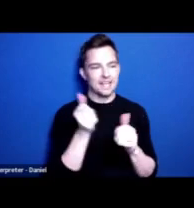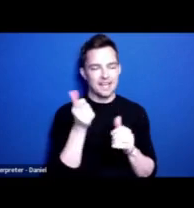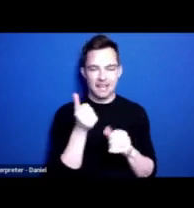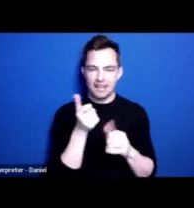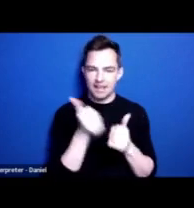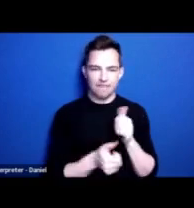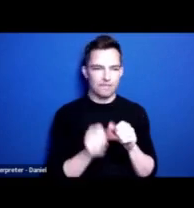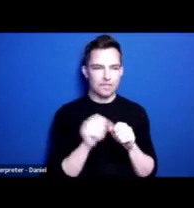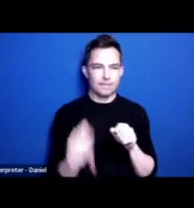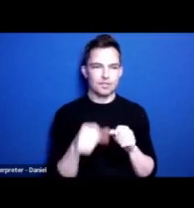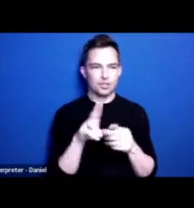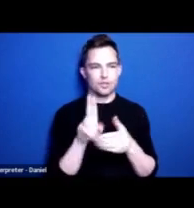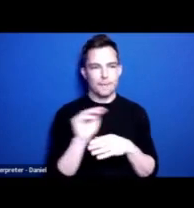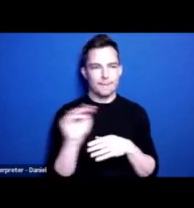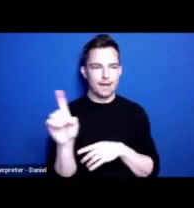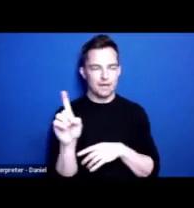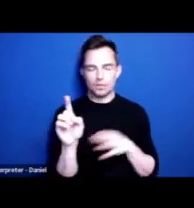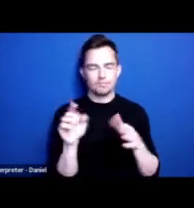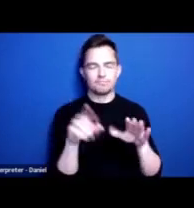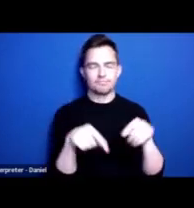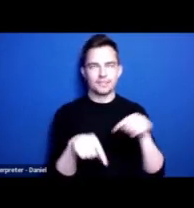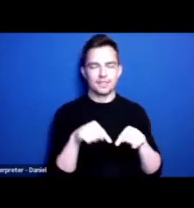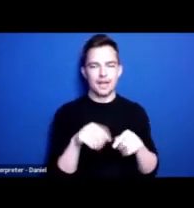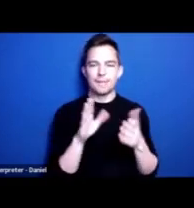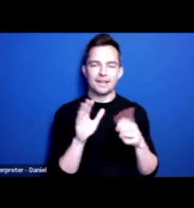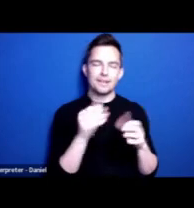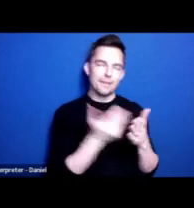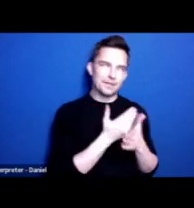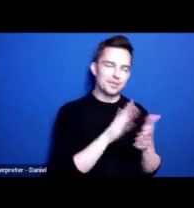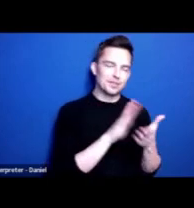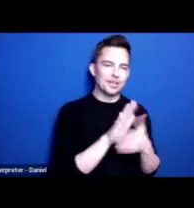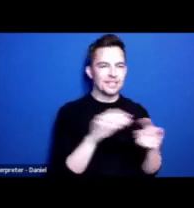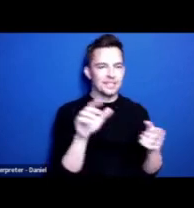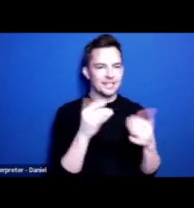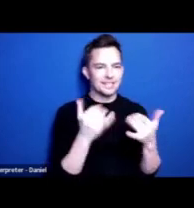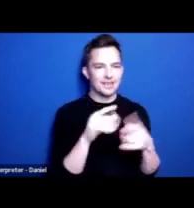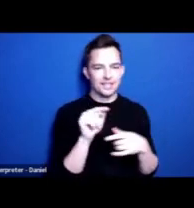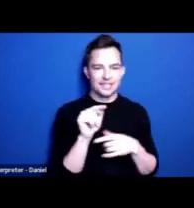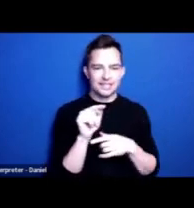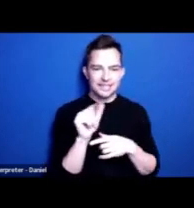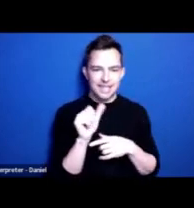Maryland. I'm sorry, at my new colleges is now Towson University. I got accepted to